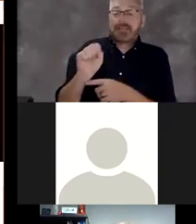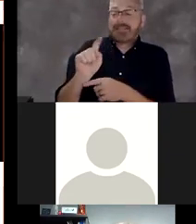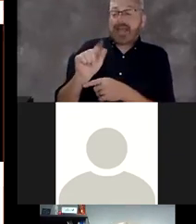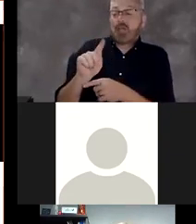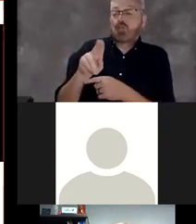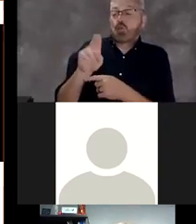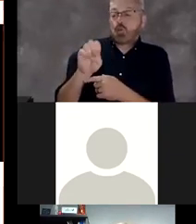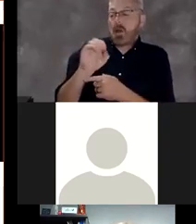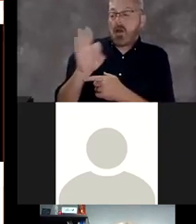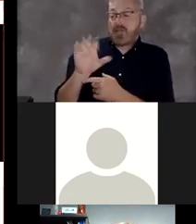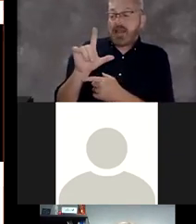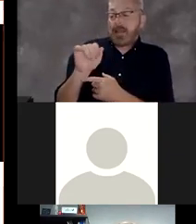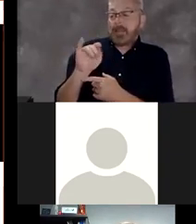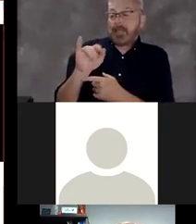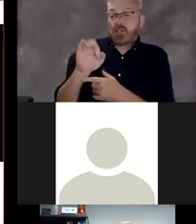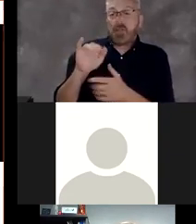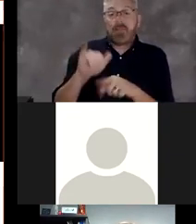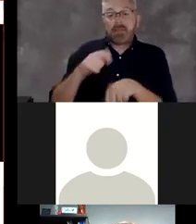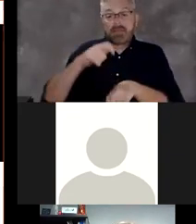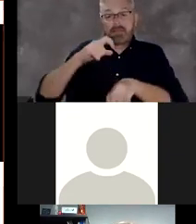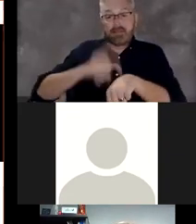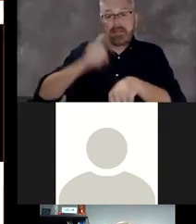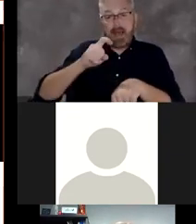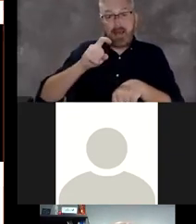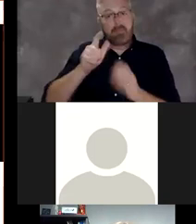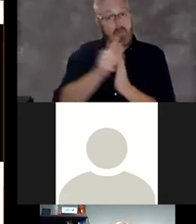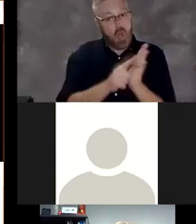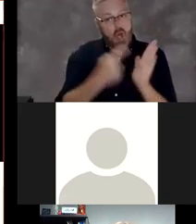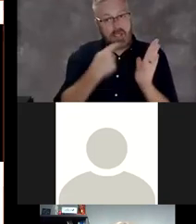TIME PERIOD THAT'S DICTATED BY THE LAW IN WHICH CHARGES CAN BE